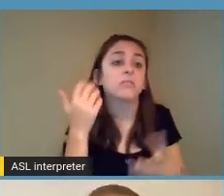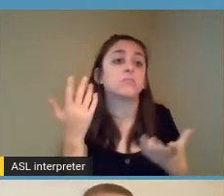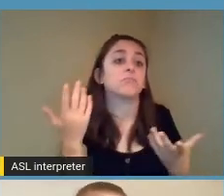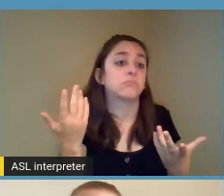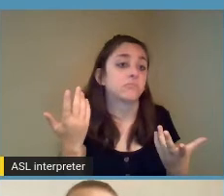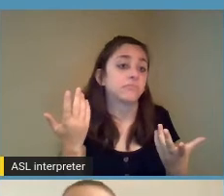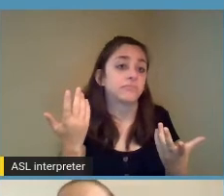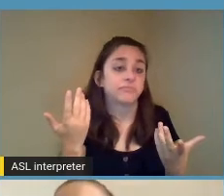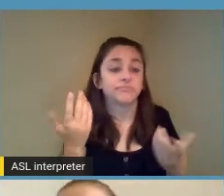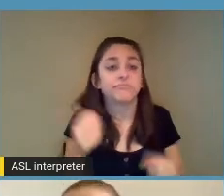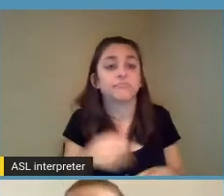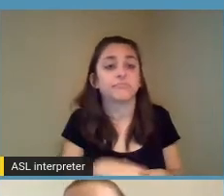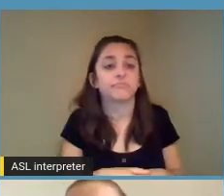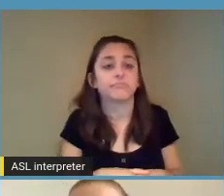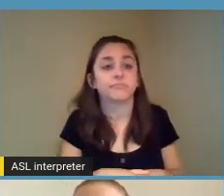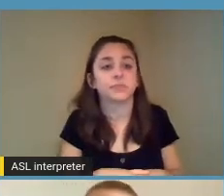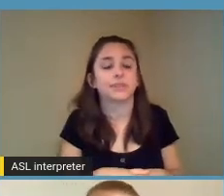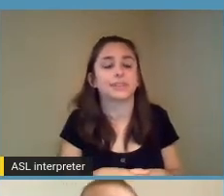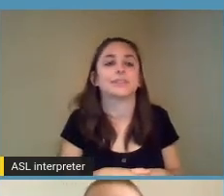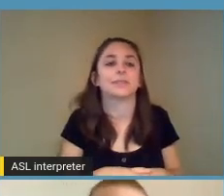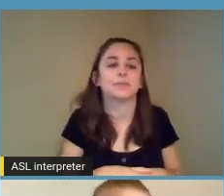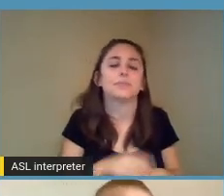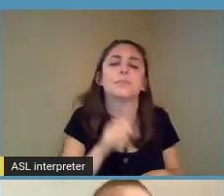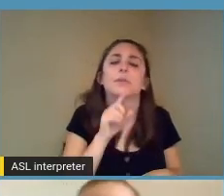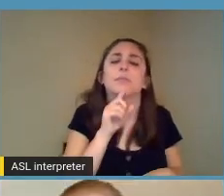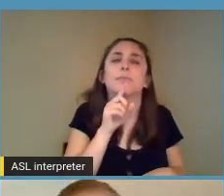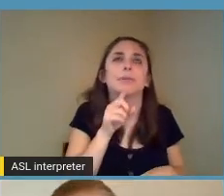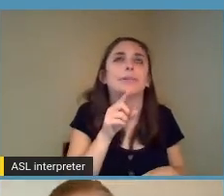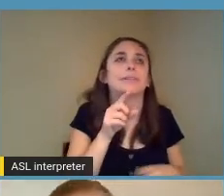the other webinars it is about results. If it sounds good in the end, it does not matter